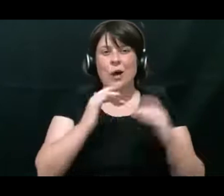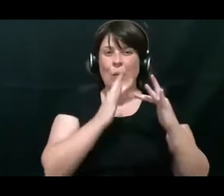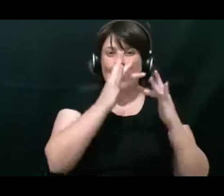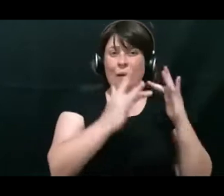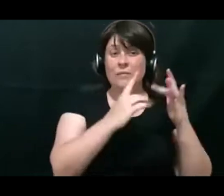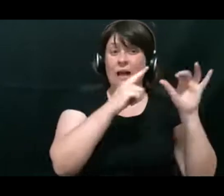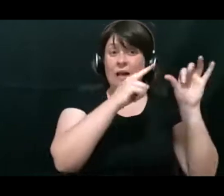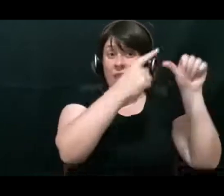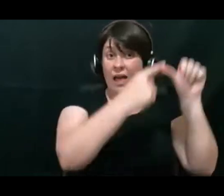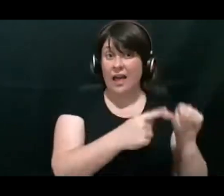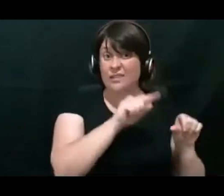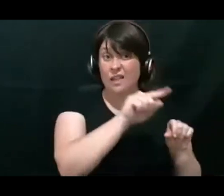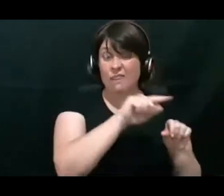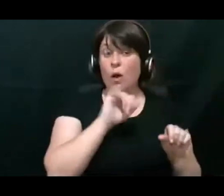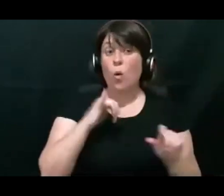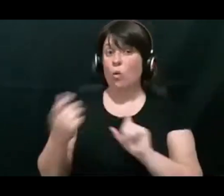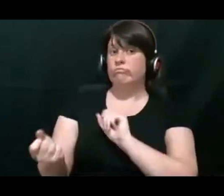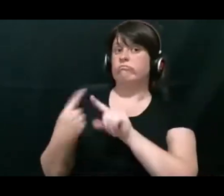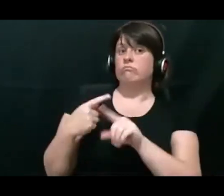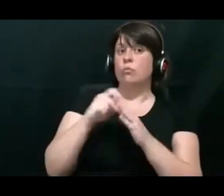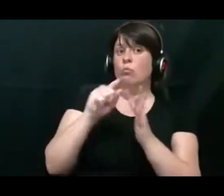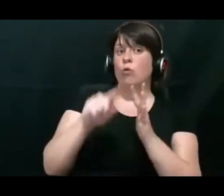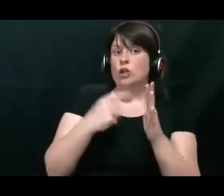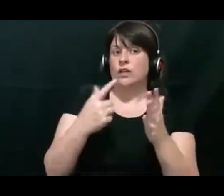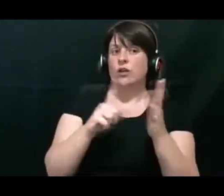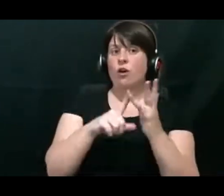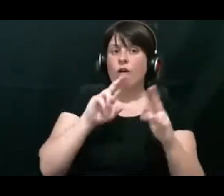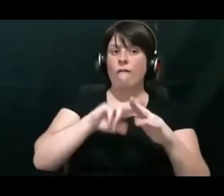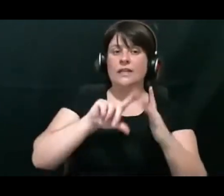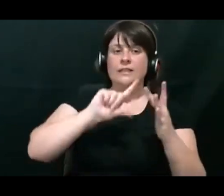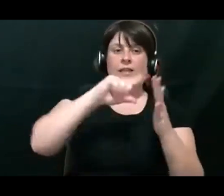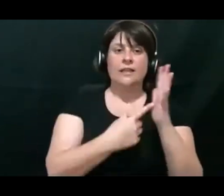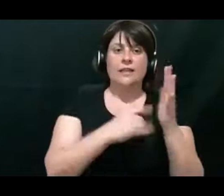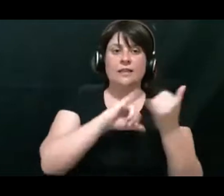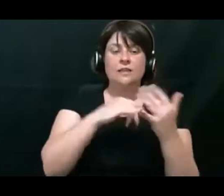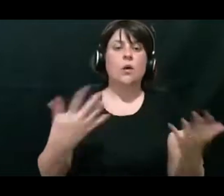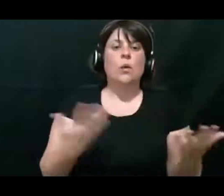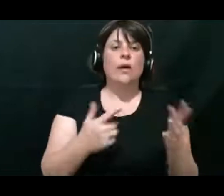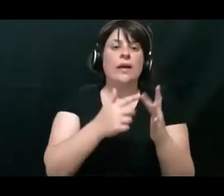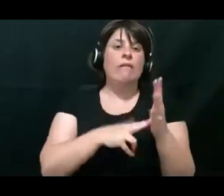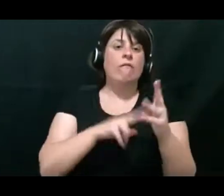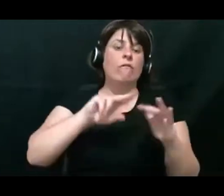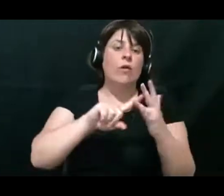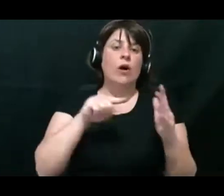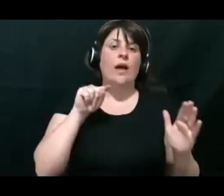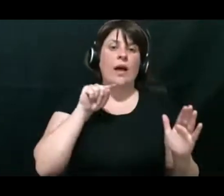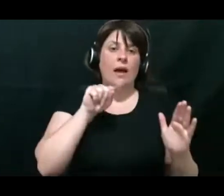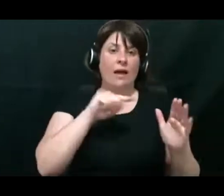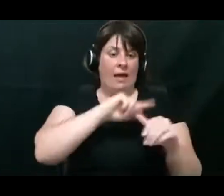Or send the project officers a query at info@deafblindinformation.org or join us in future webinars and ask the